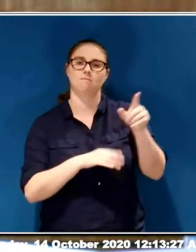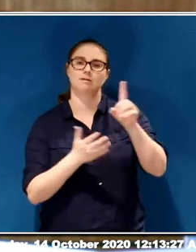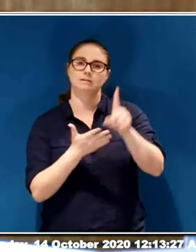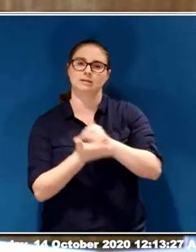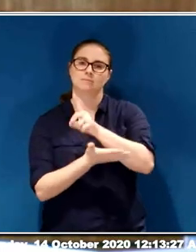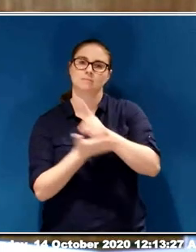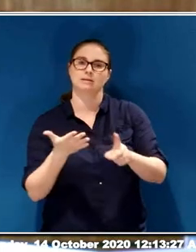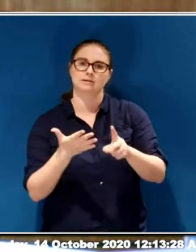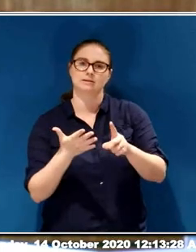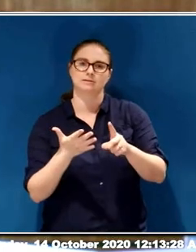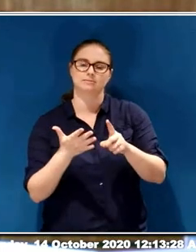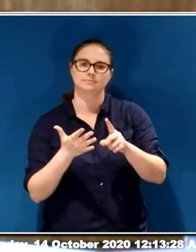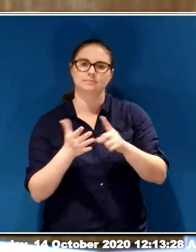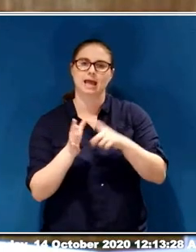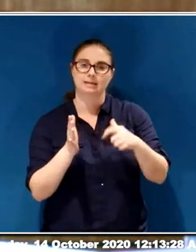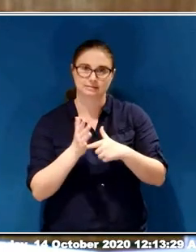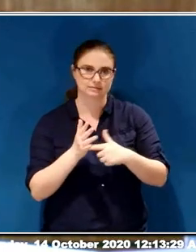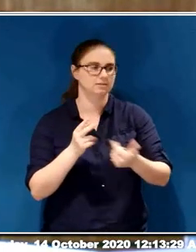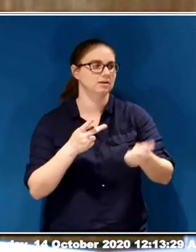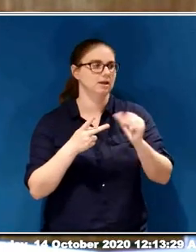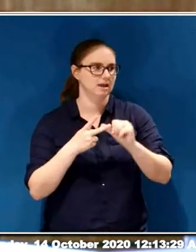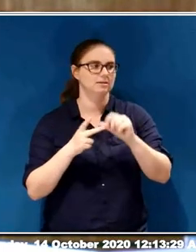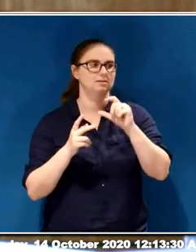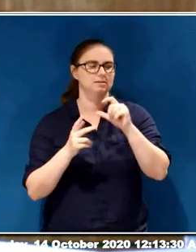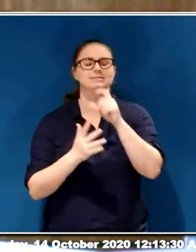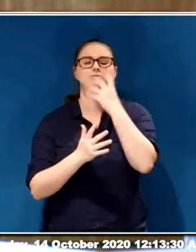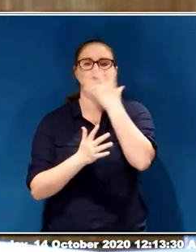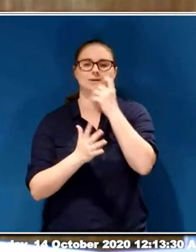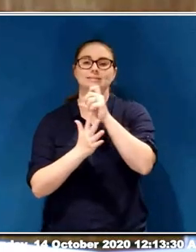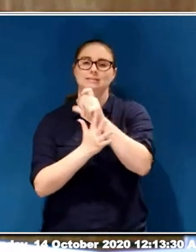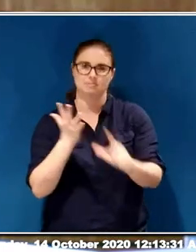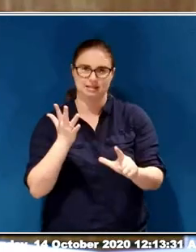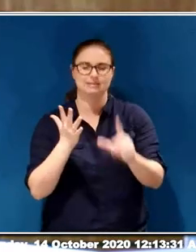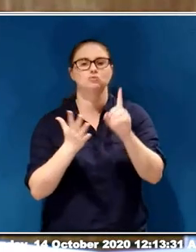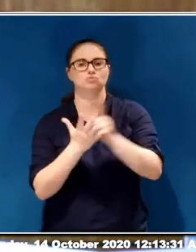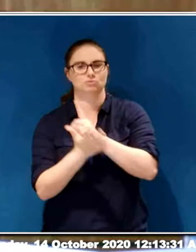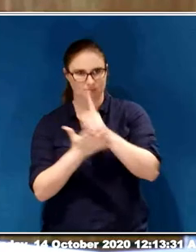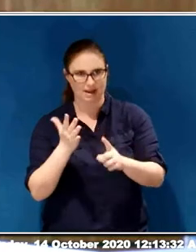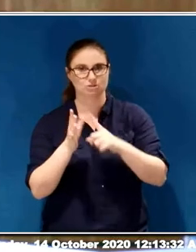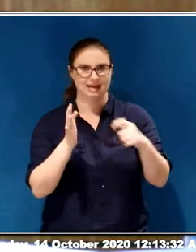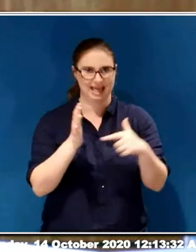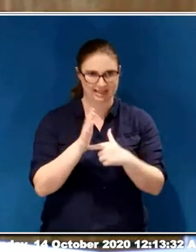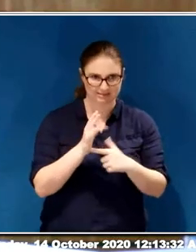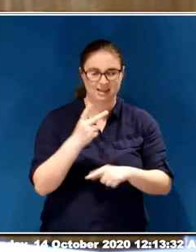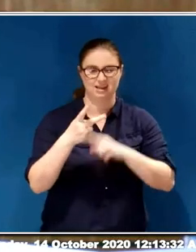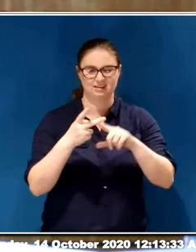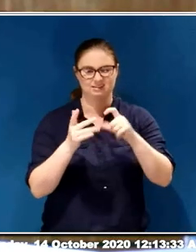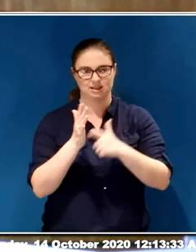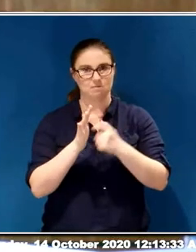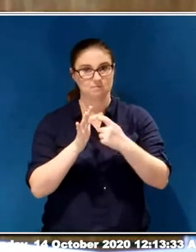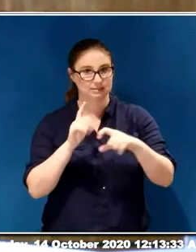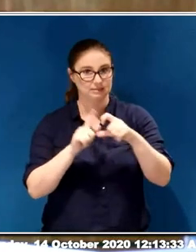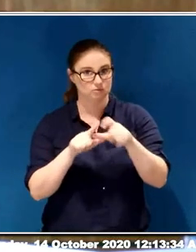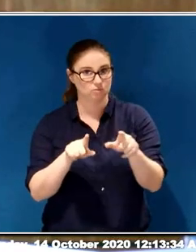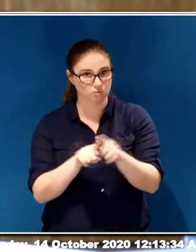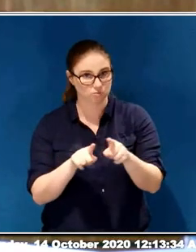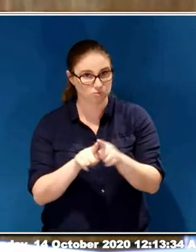Disability Discrimination Act. DR de BRUIN: Yes. The elements of reasonable accommodation that you refer to, are you